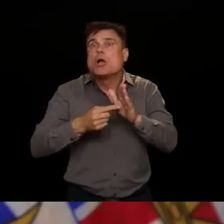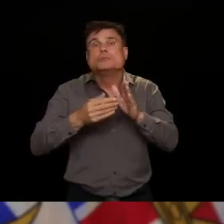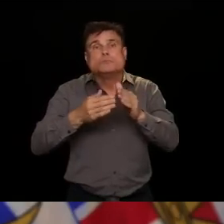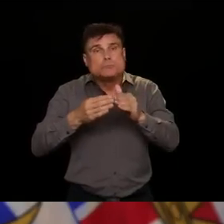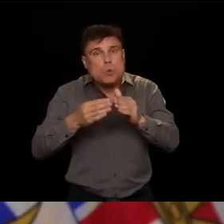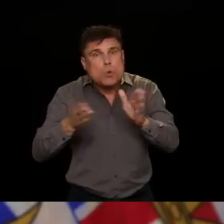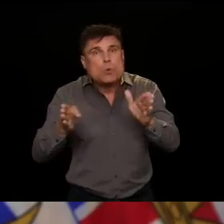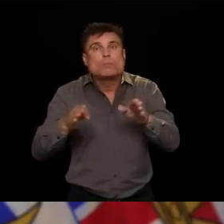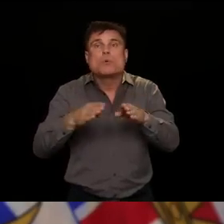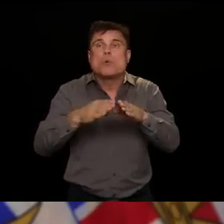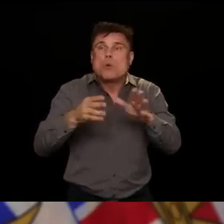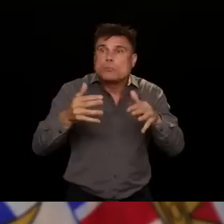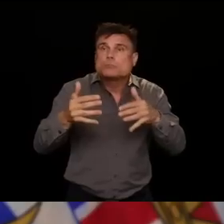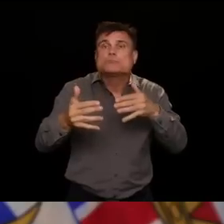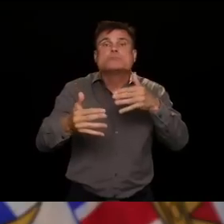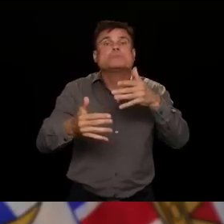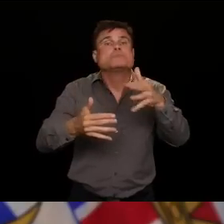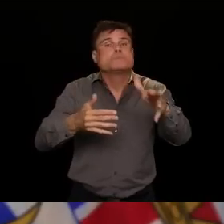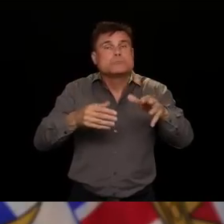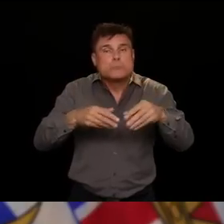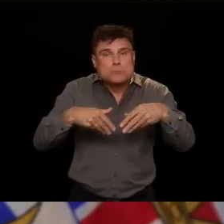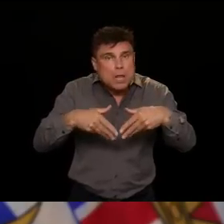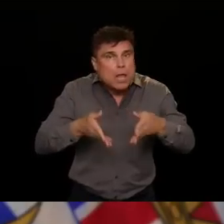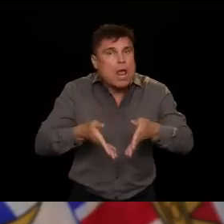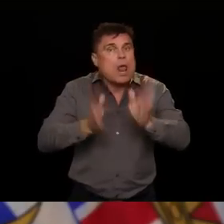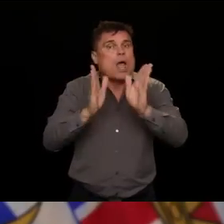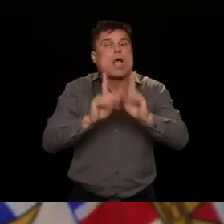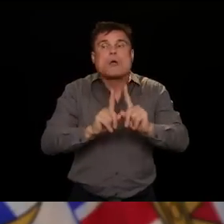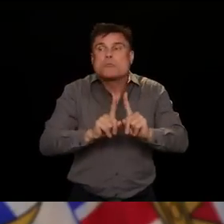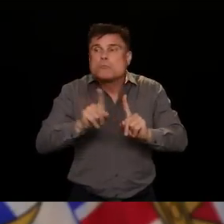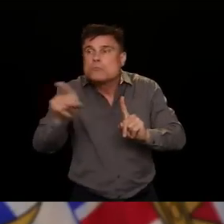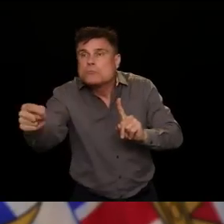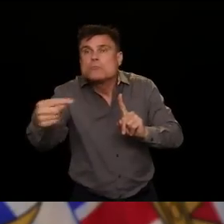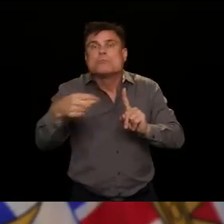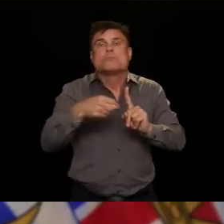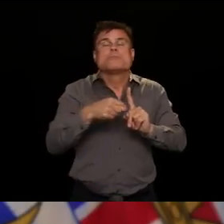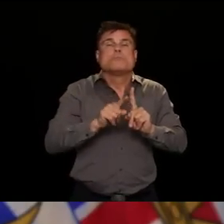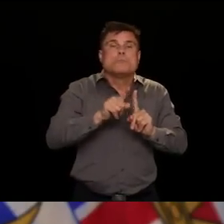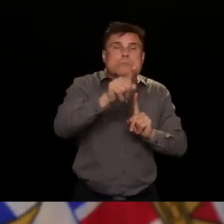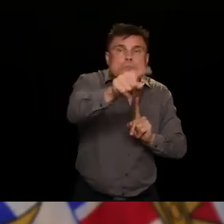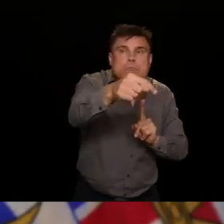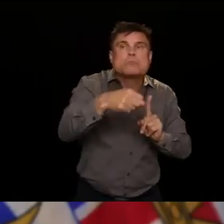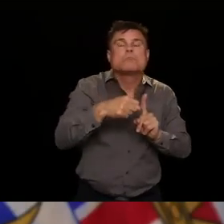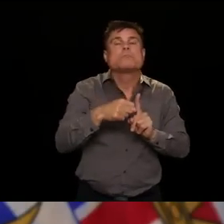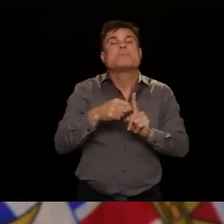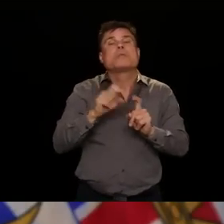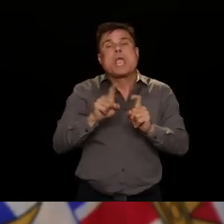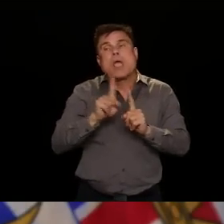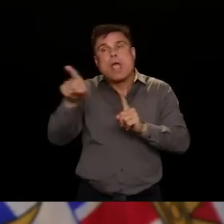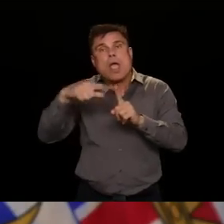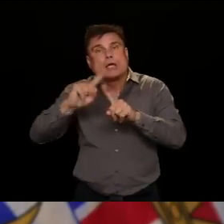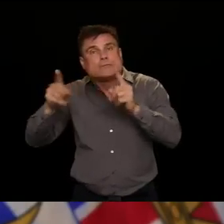safe way. It took us a while to figure that out. And as we started to open up again in our